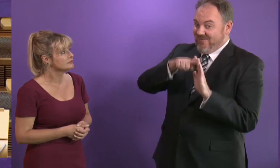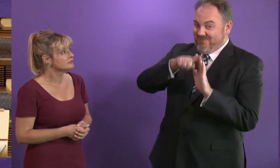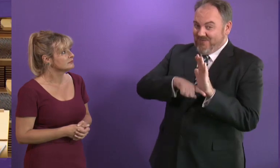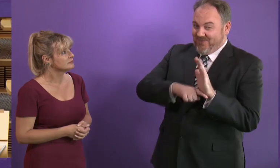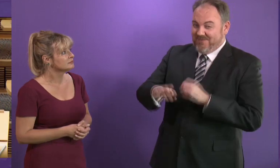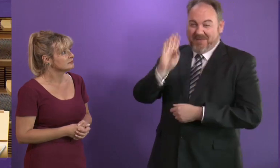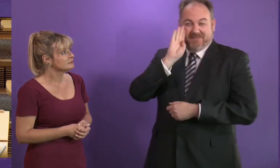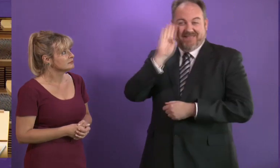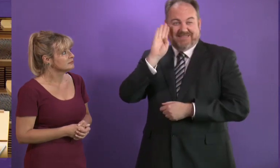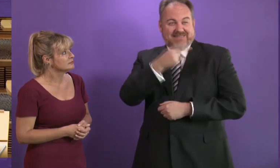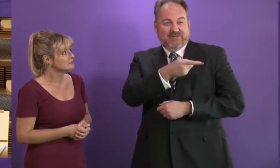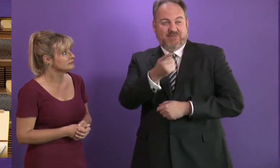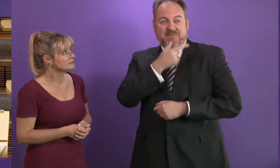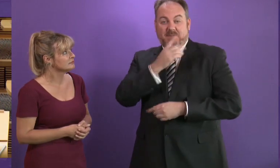the university sector say.